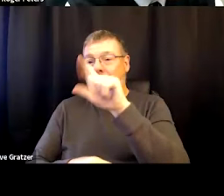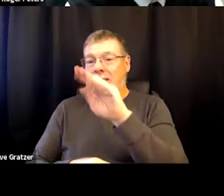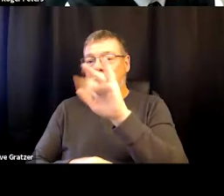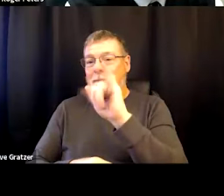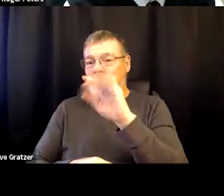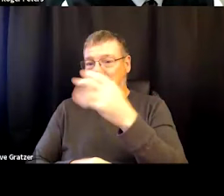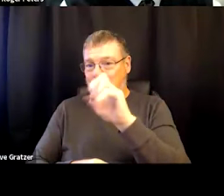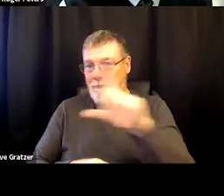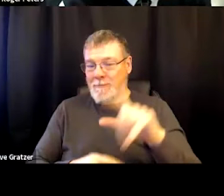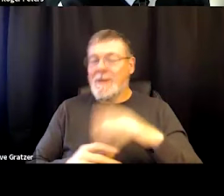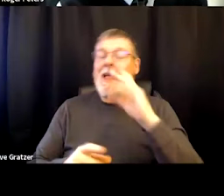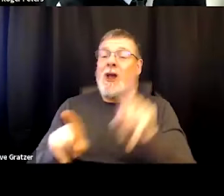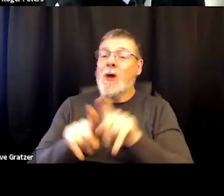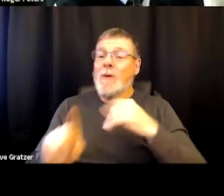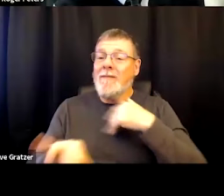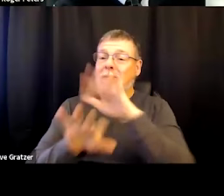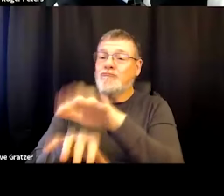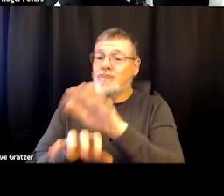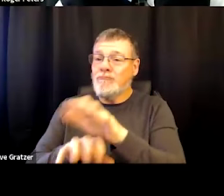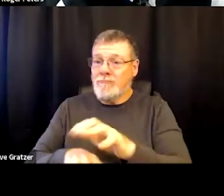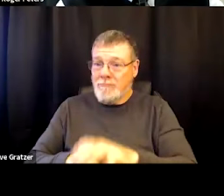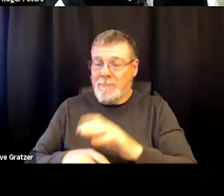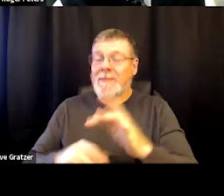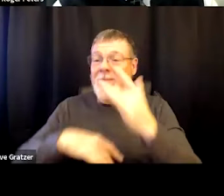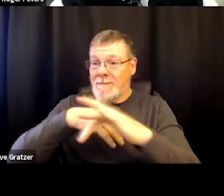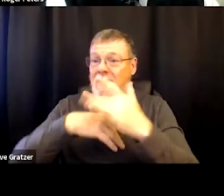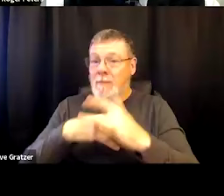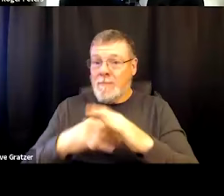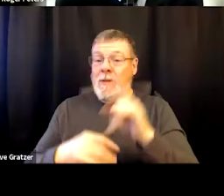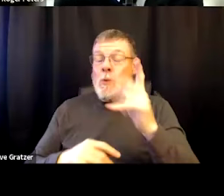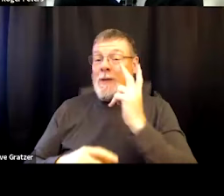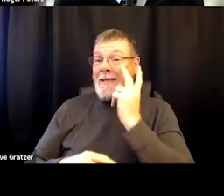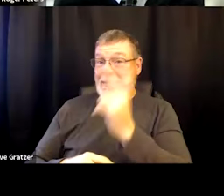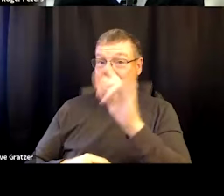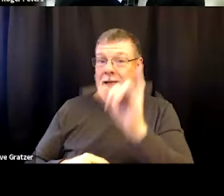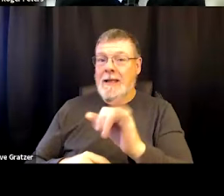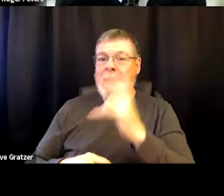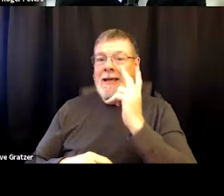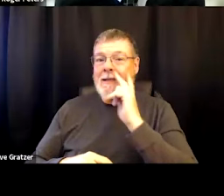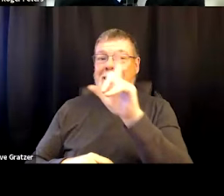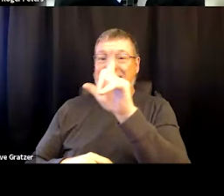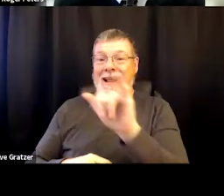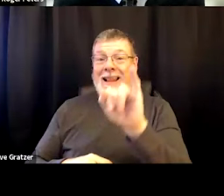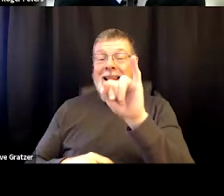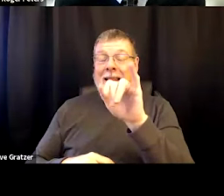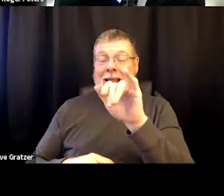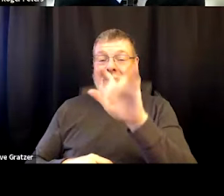We also have live transcription from Zoom available. To see that, just click the Live Transcript CC